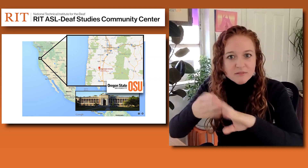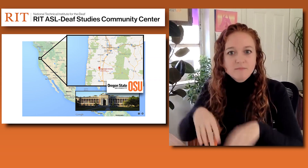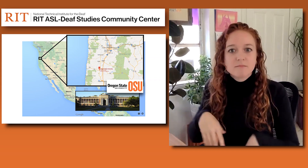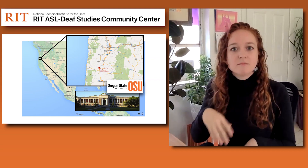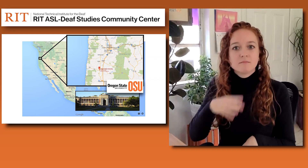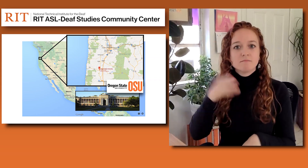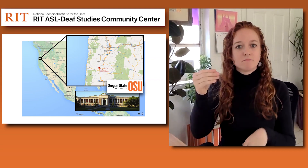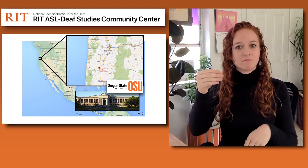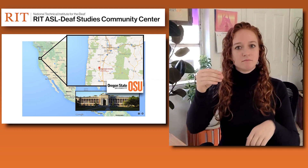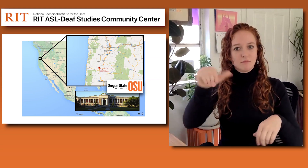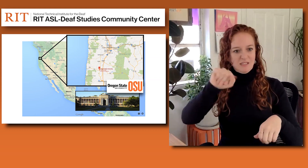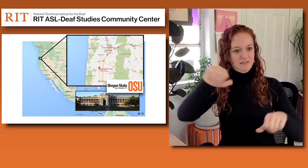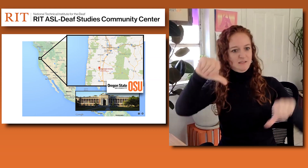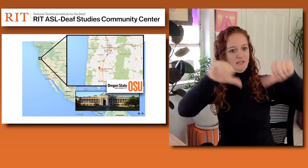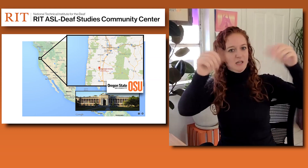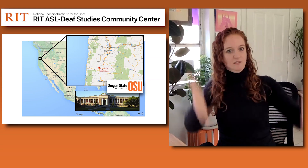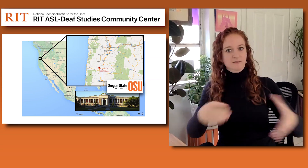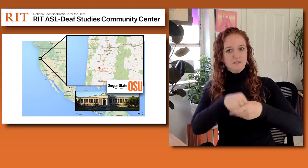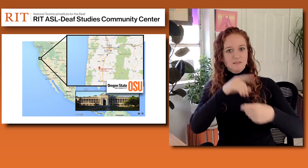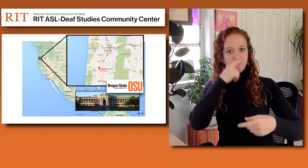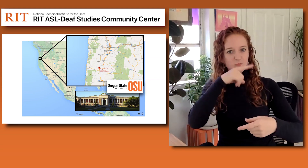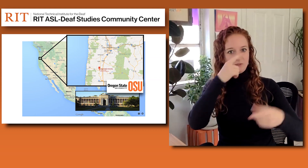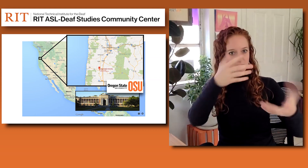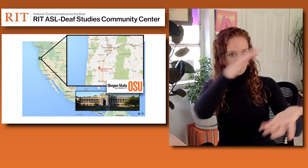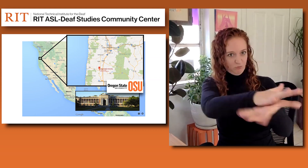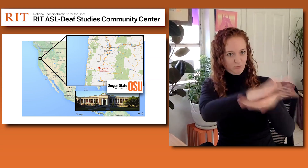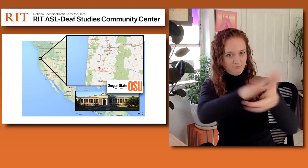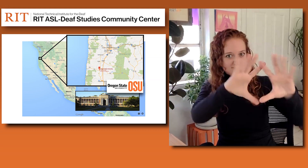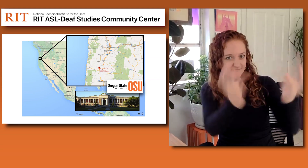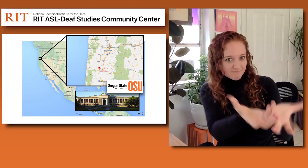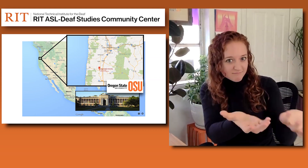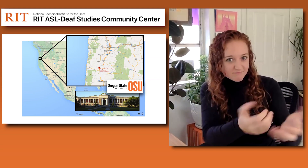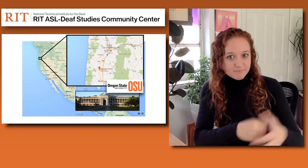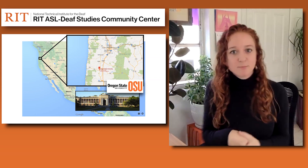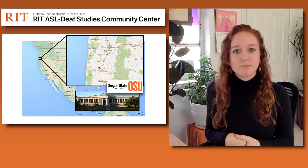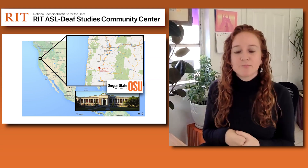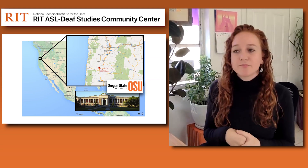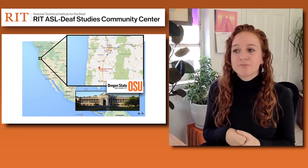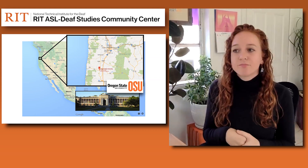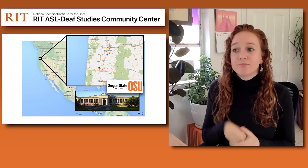a member of the deaf community, a deaf scientist who uses ASL.